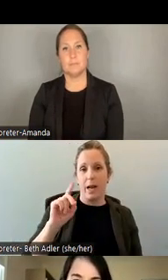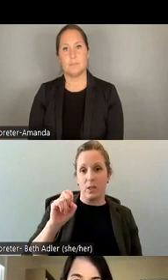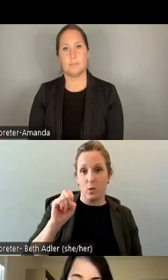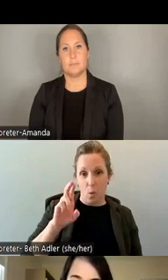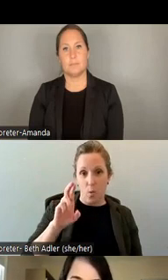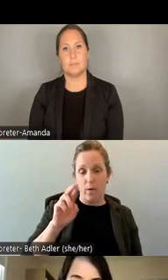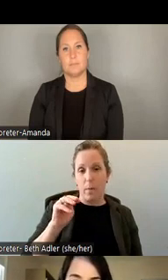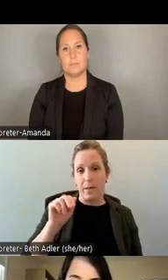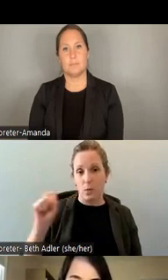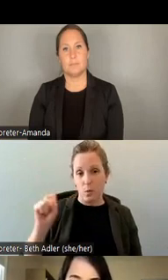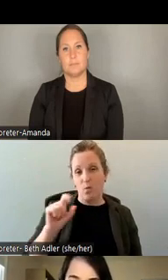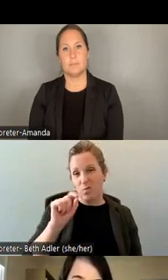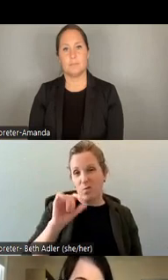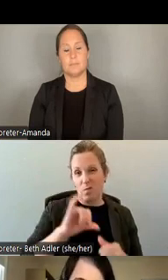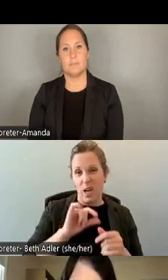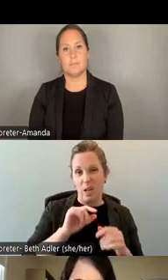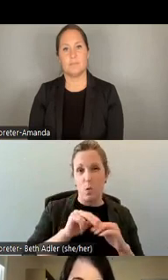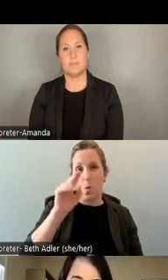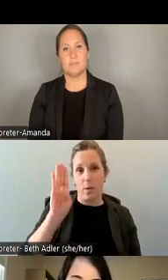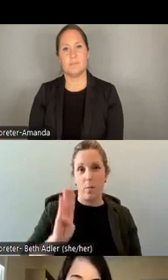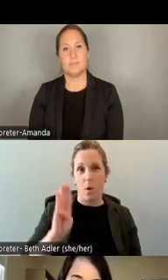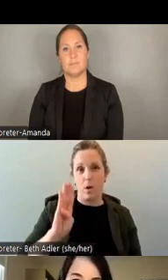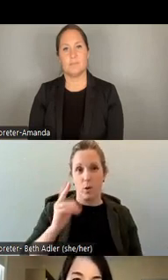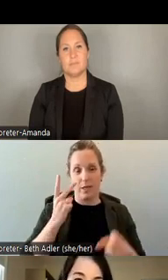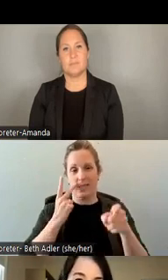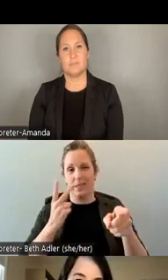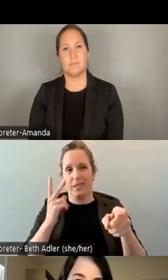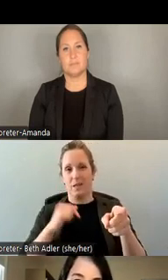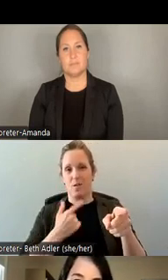about 20 miles north of Boston you can just see a picture of the Town Center in the upper left-hand